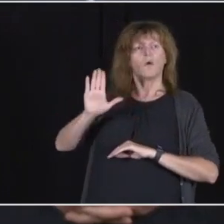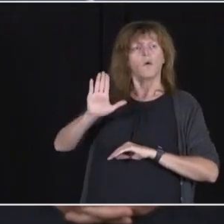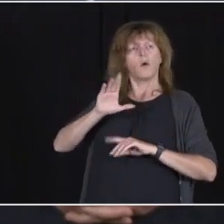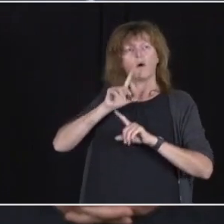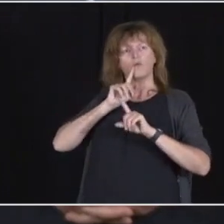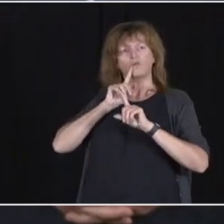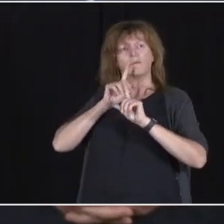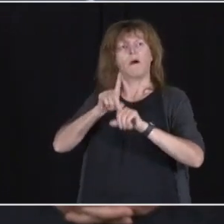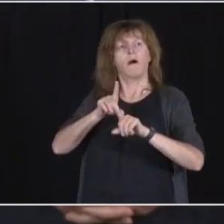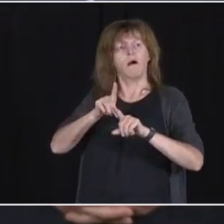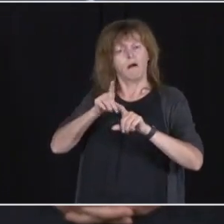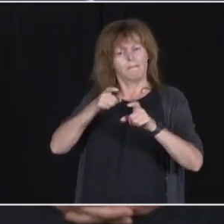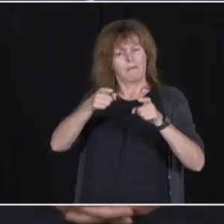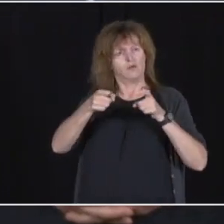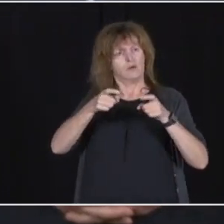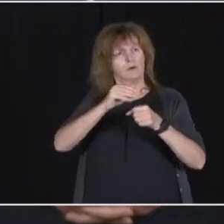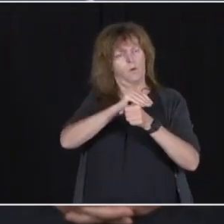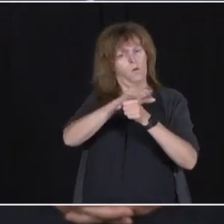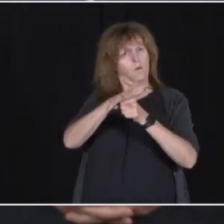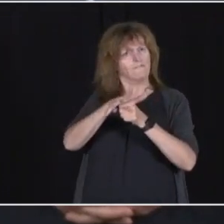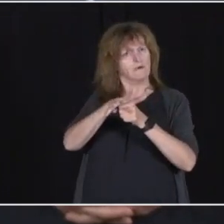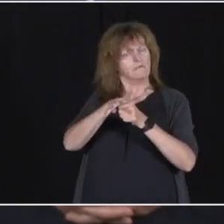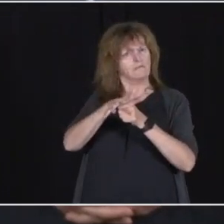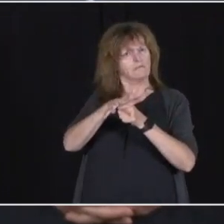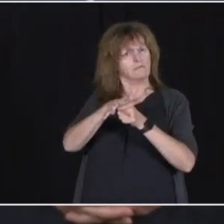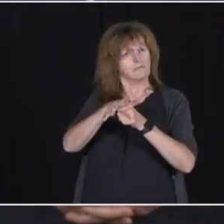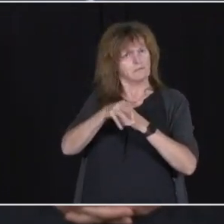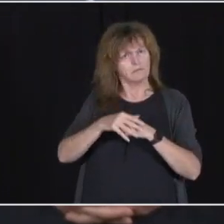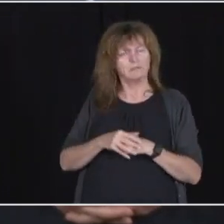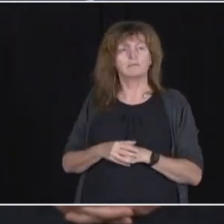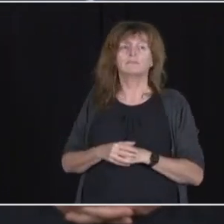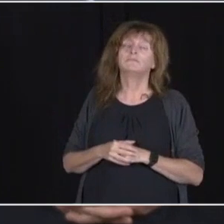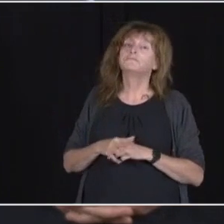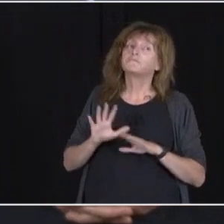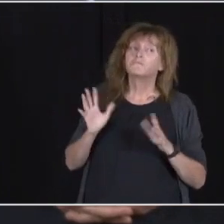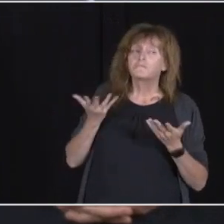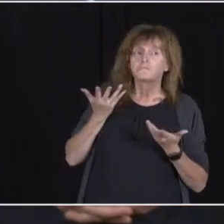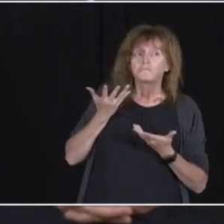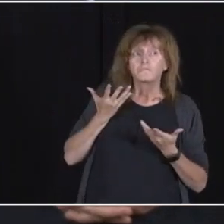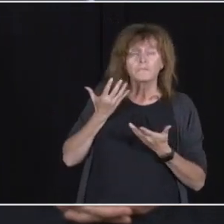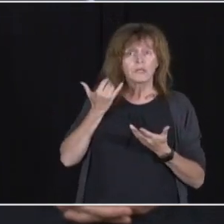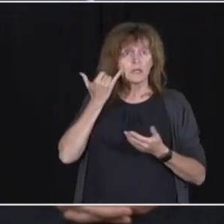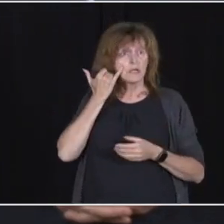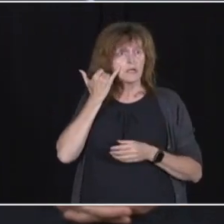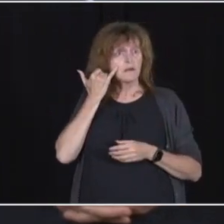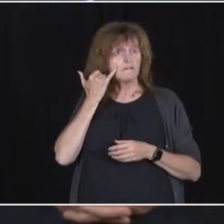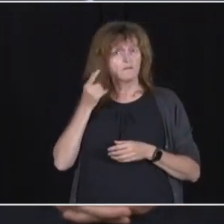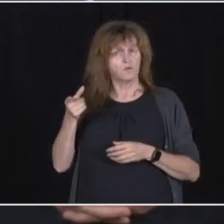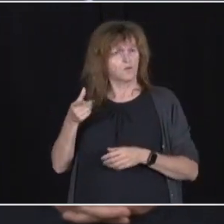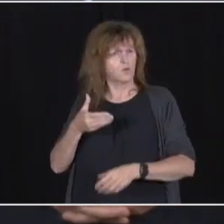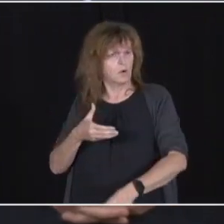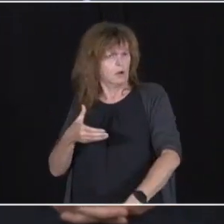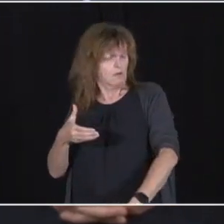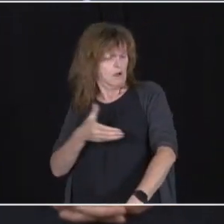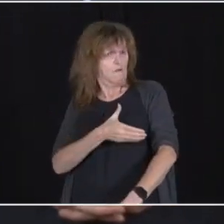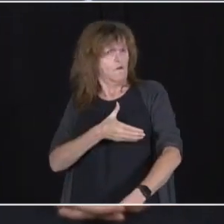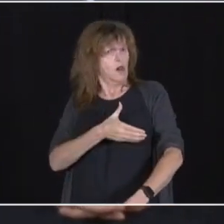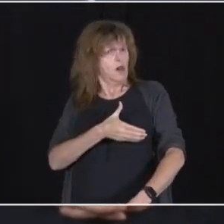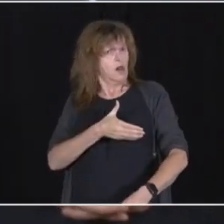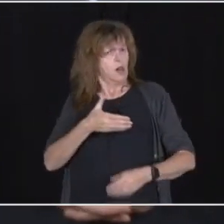granted itself? And what are you doing to reassure Ontarians more generally, that these powers will not be abused?